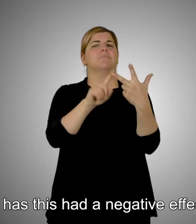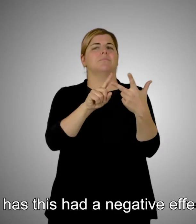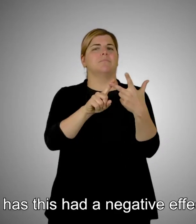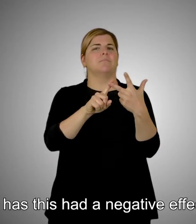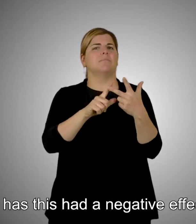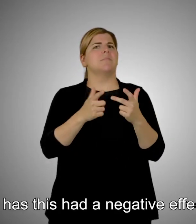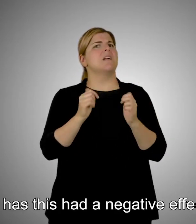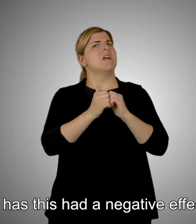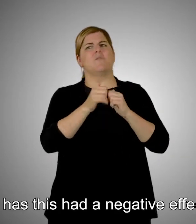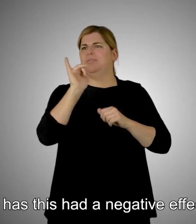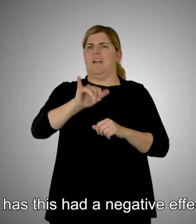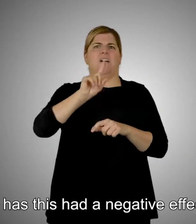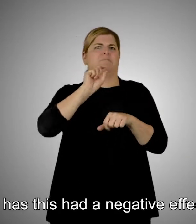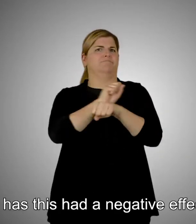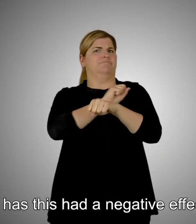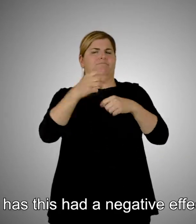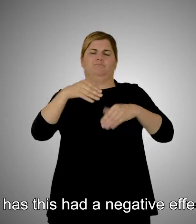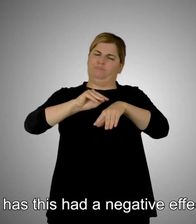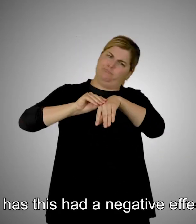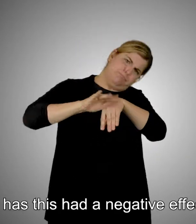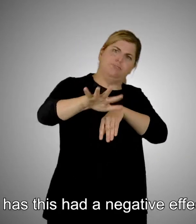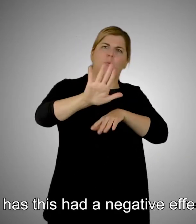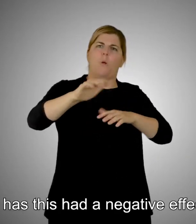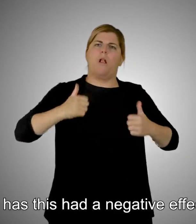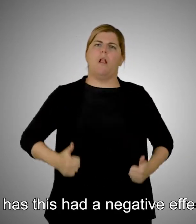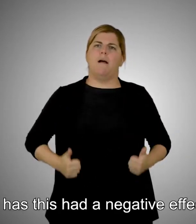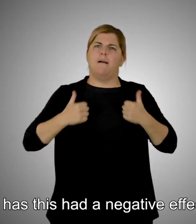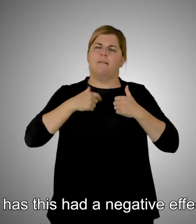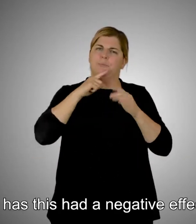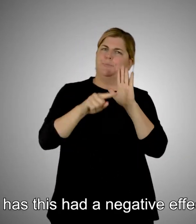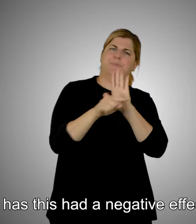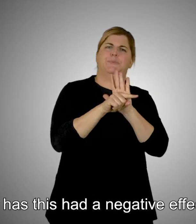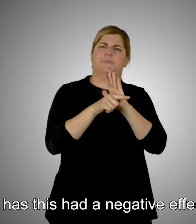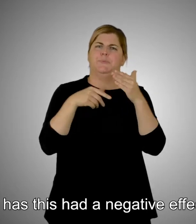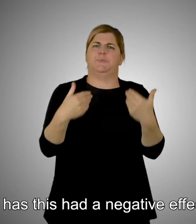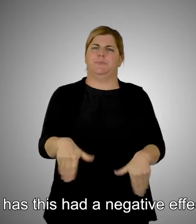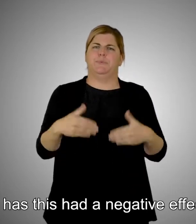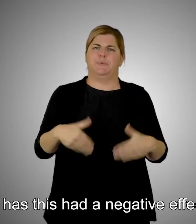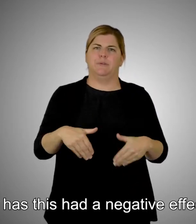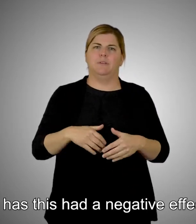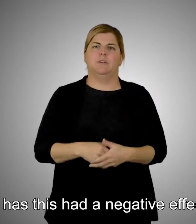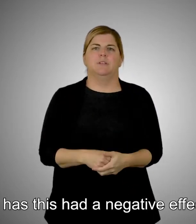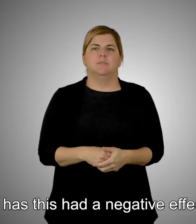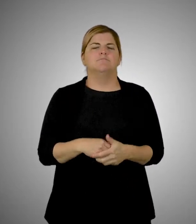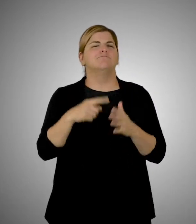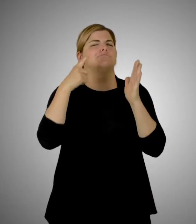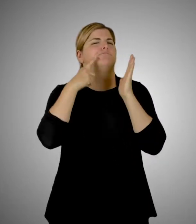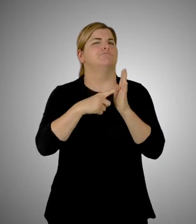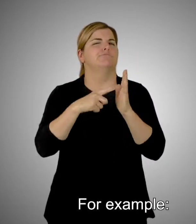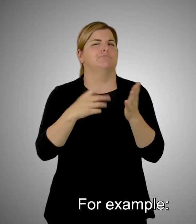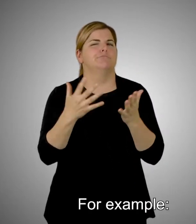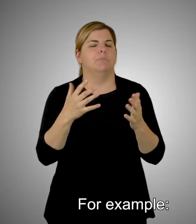How has this had a negative effect on your life? For example: